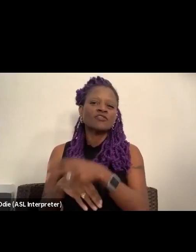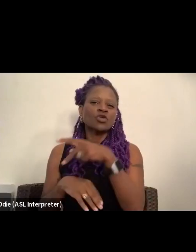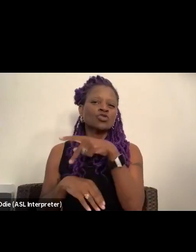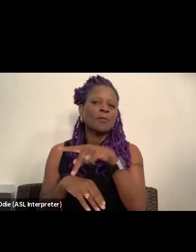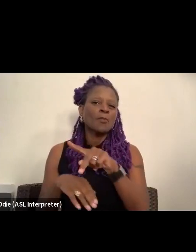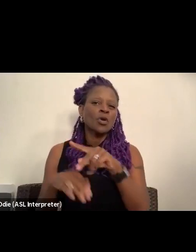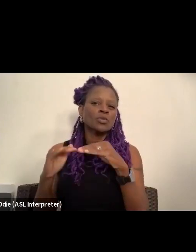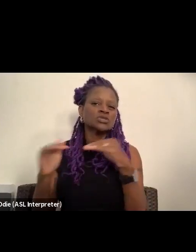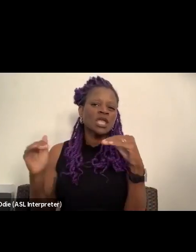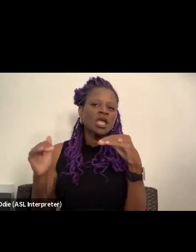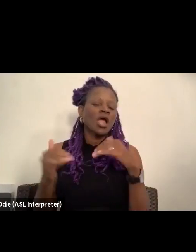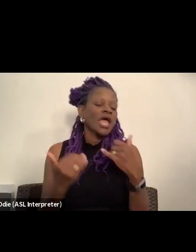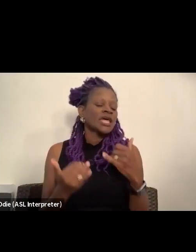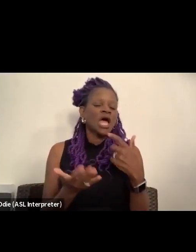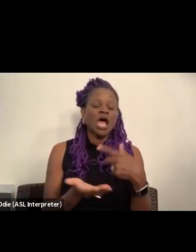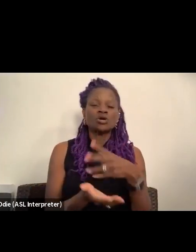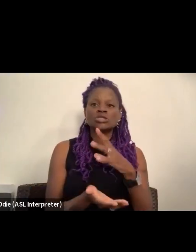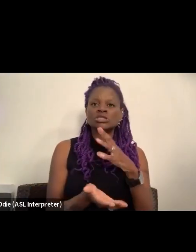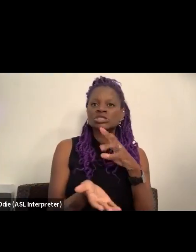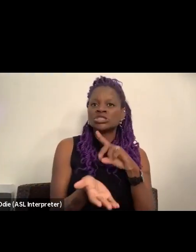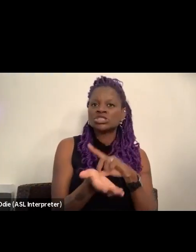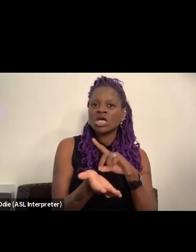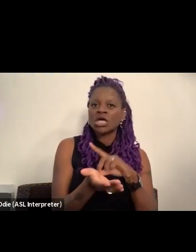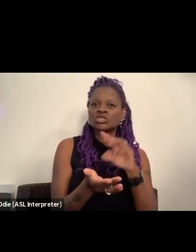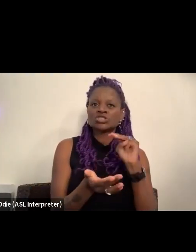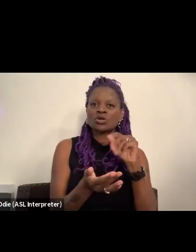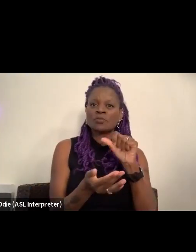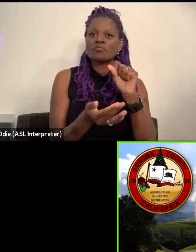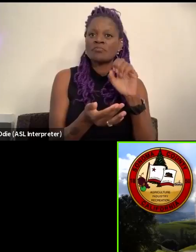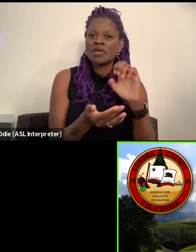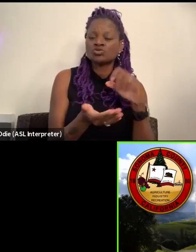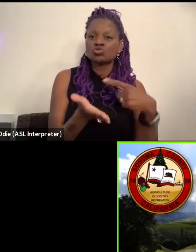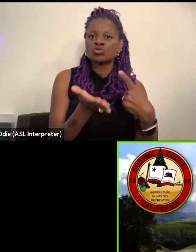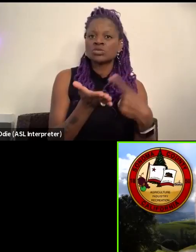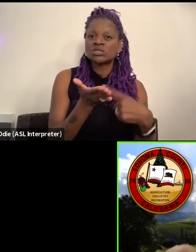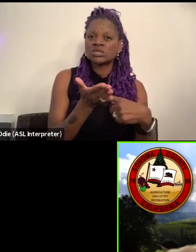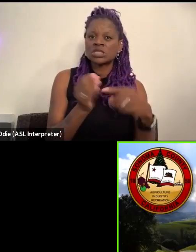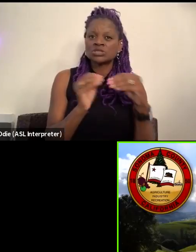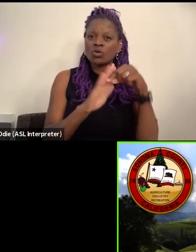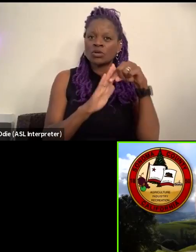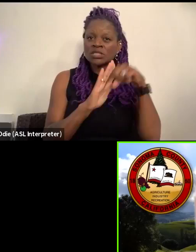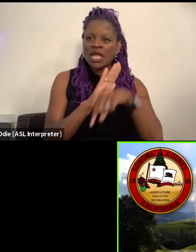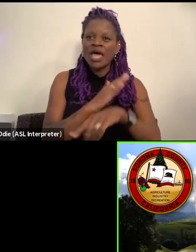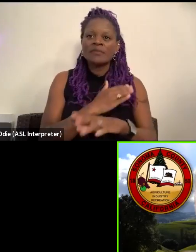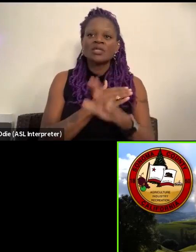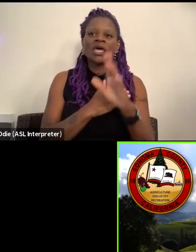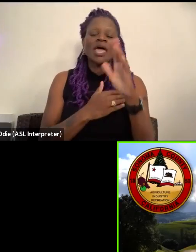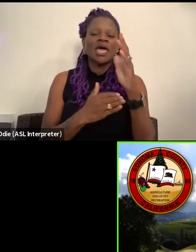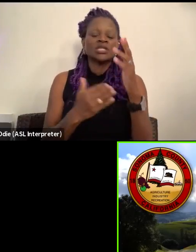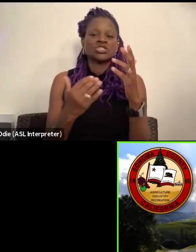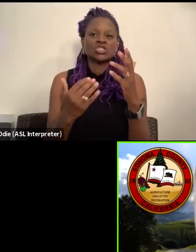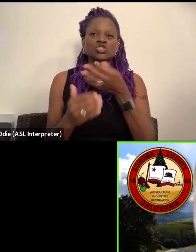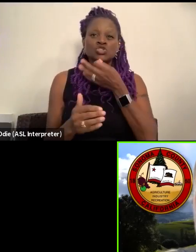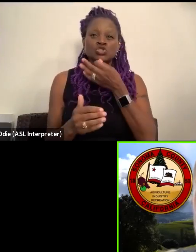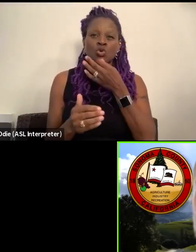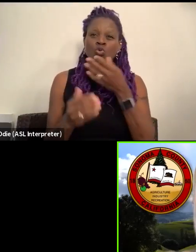Mase will go into the other side of it, but this allows the orange tier to open up a little bit more. What else is going on at the state?